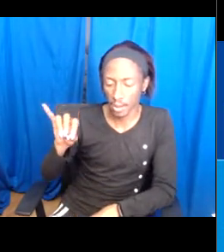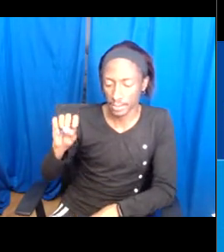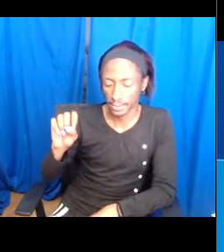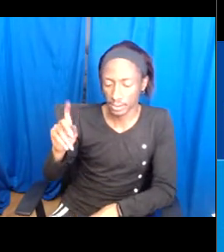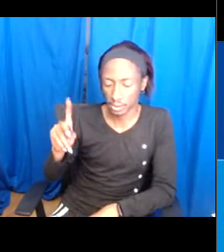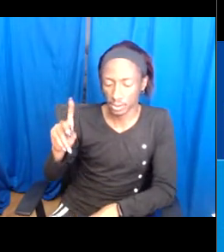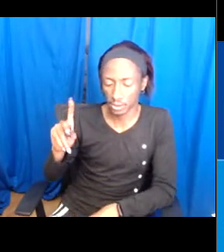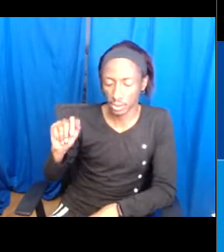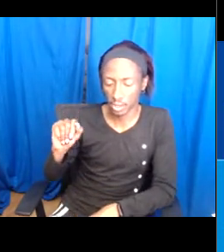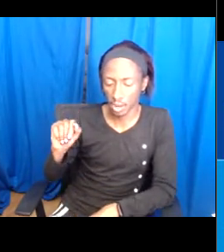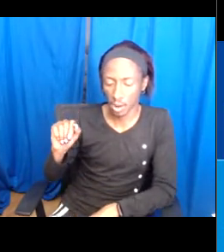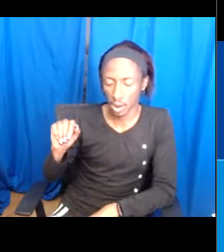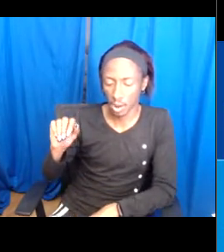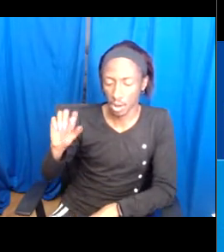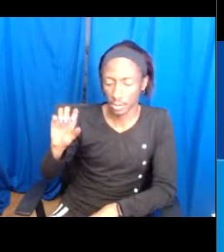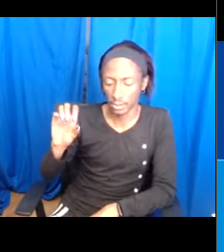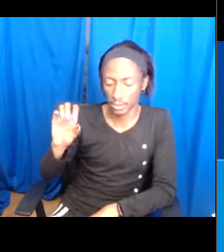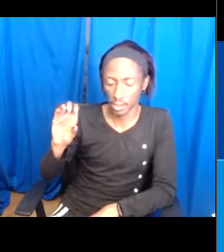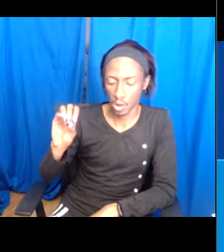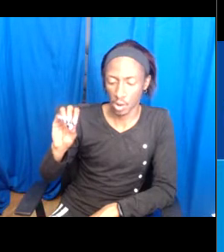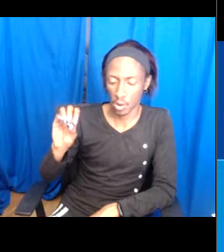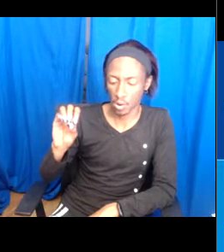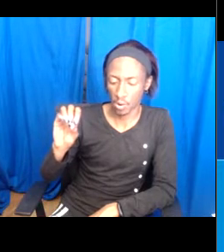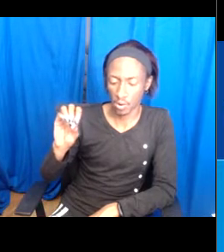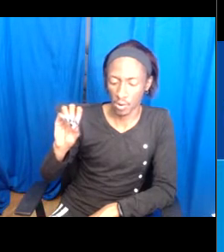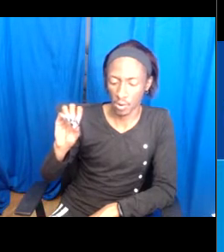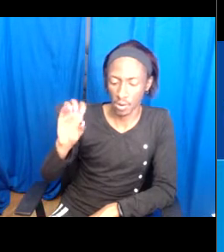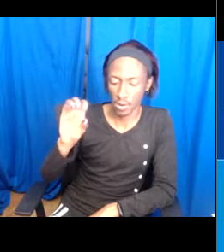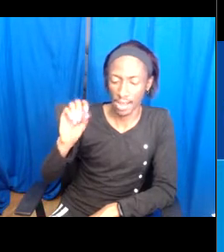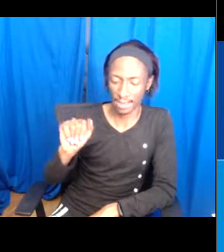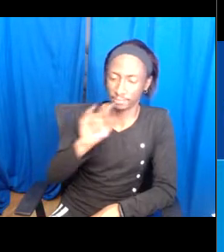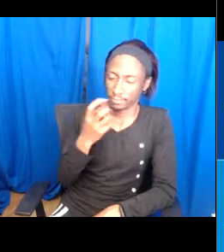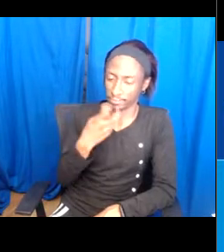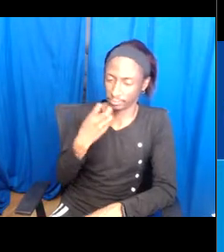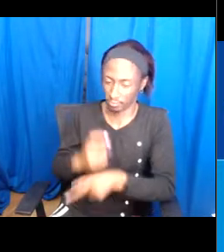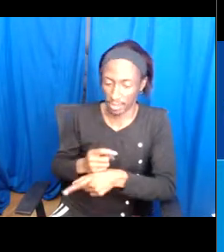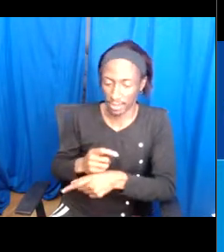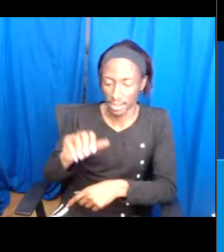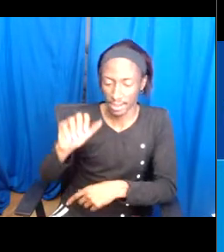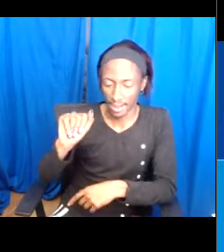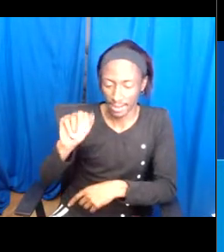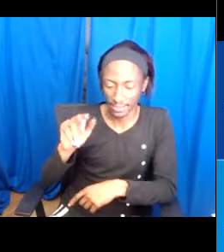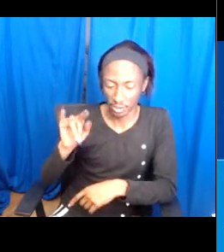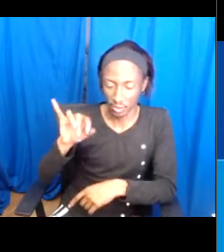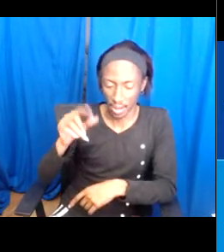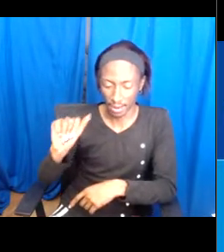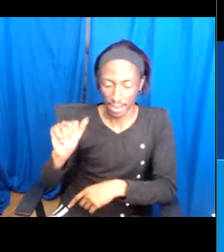I'm going to say that one more time. Cause I am trying really hard to say it right. Anishinaabe and Dakota people.